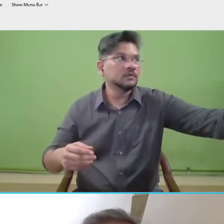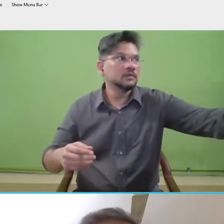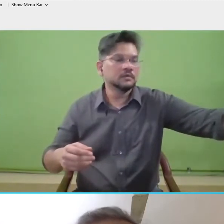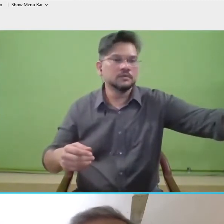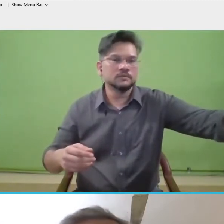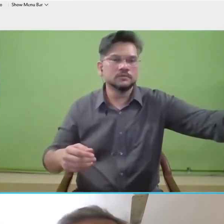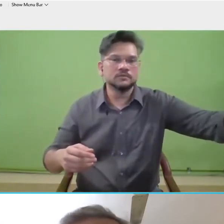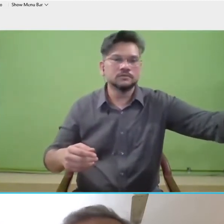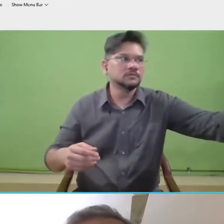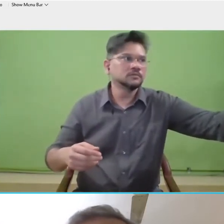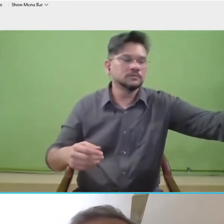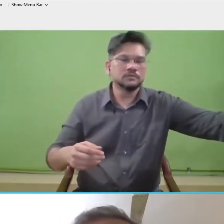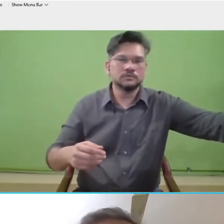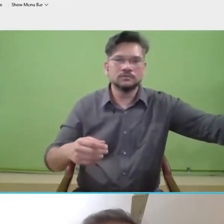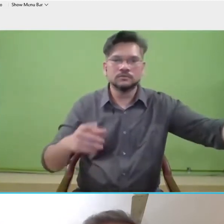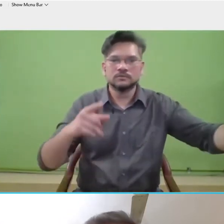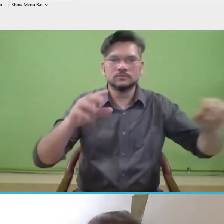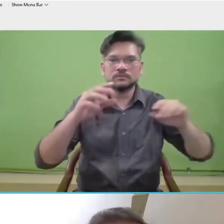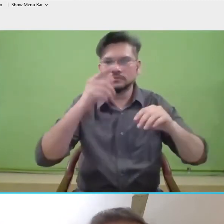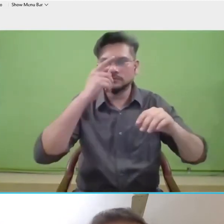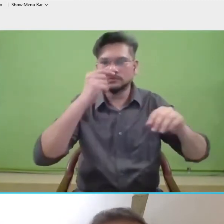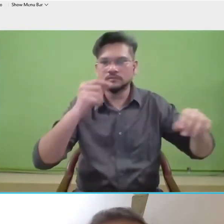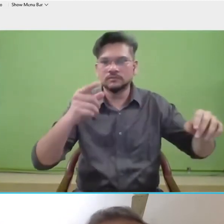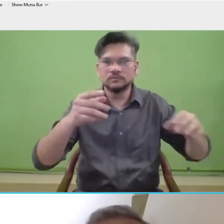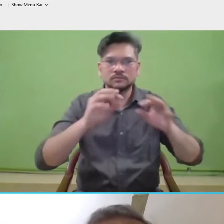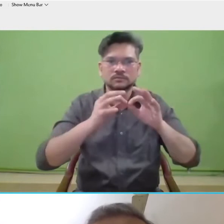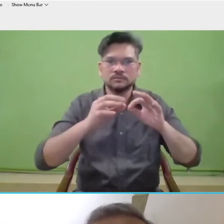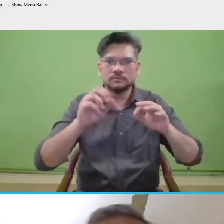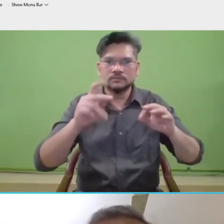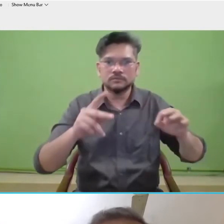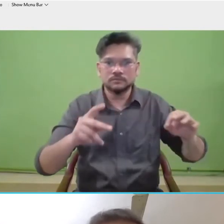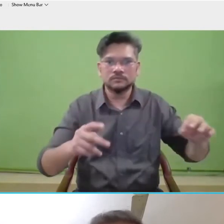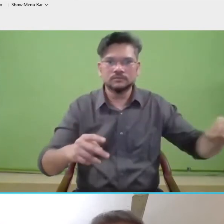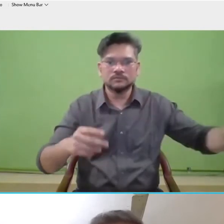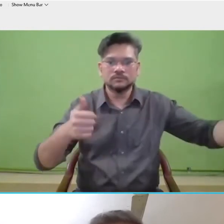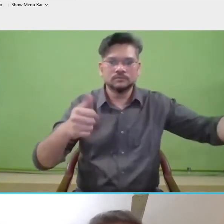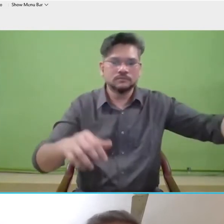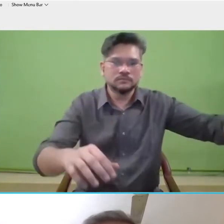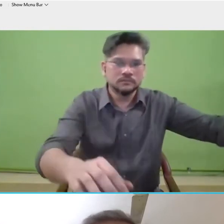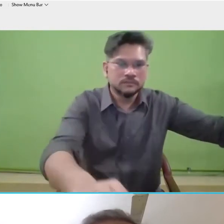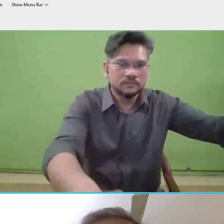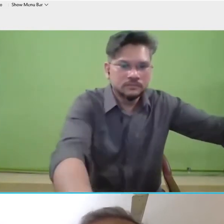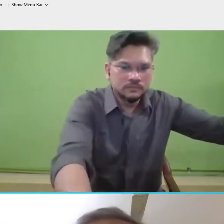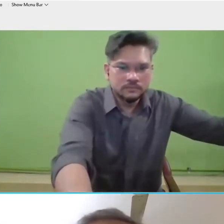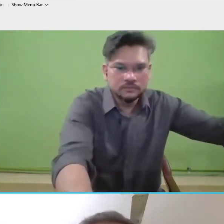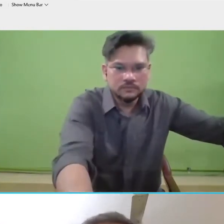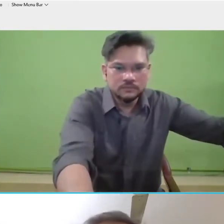and because it is based on the space as modality not sound there are certain things which are